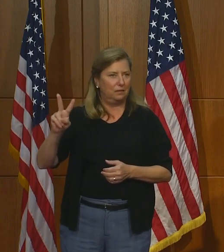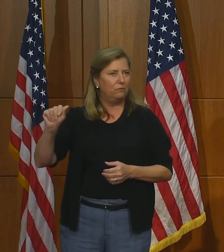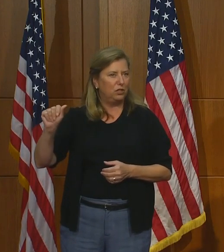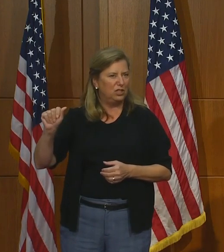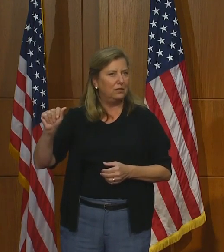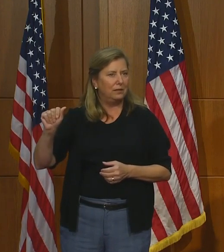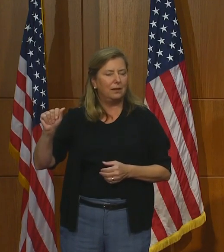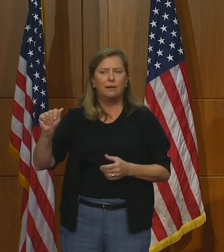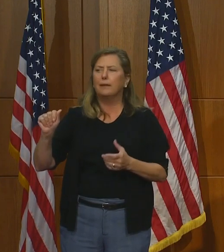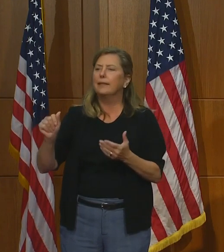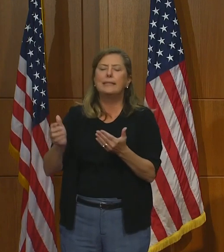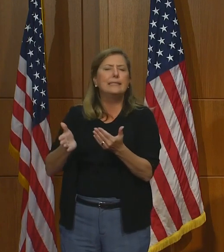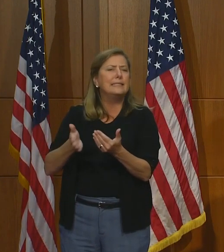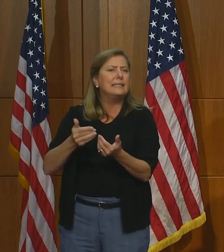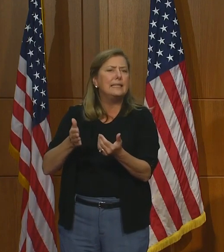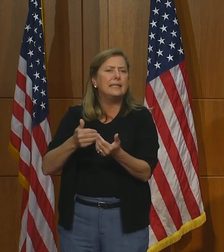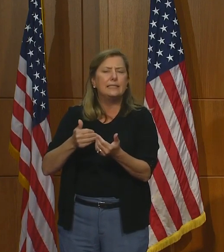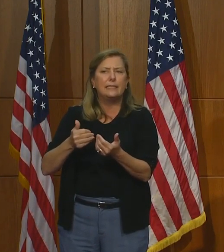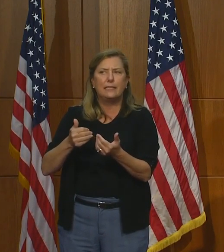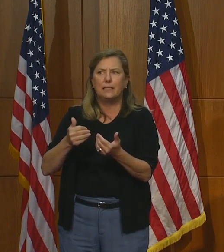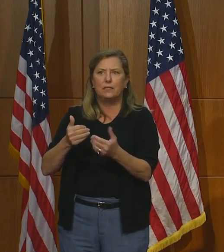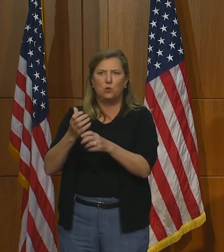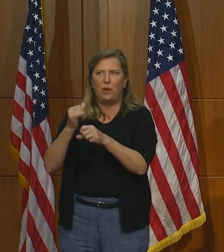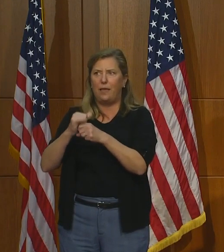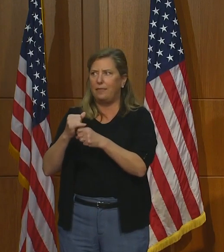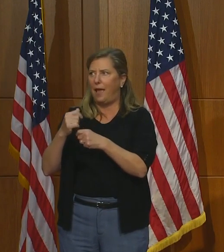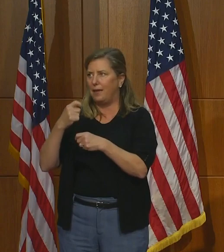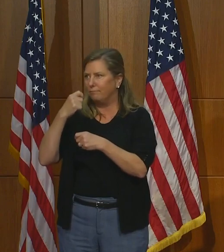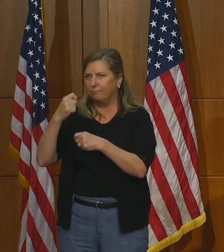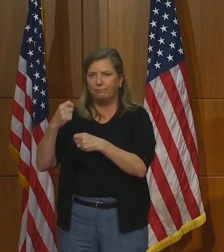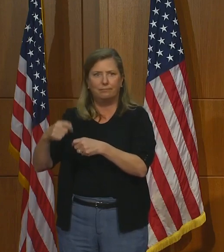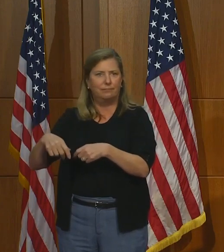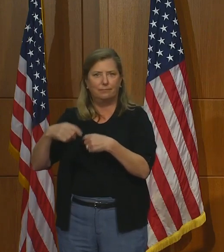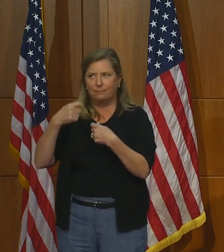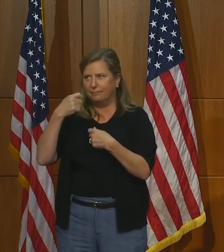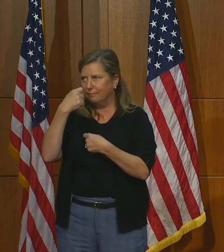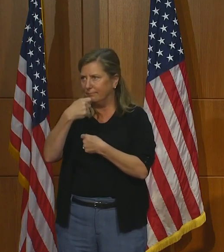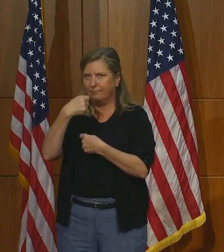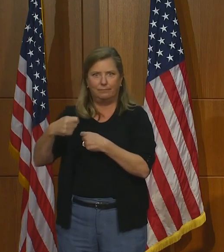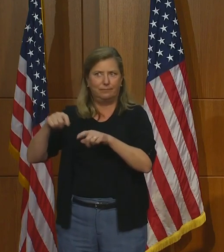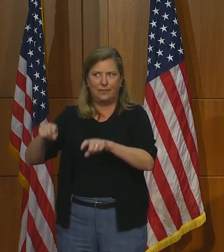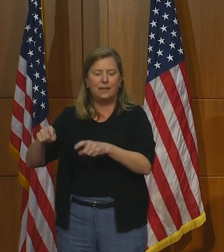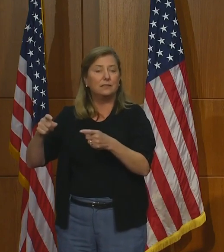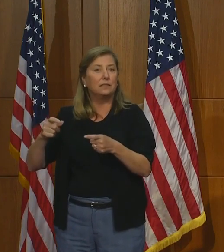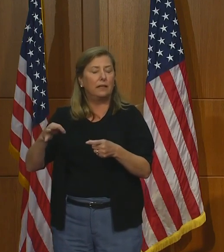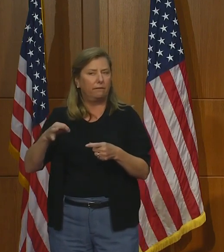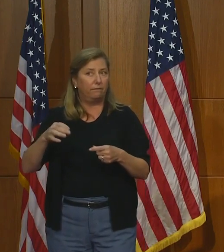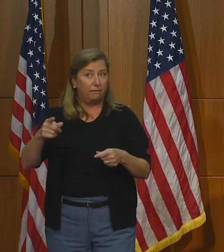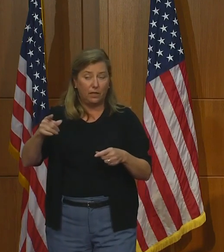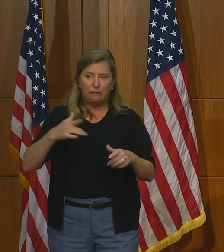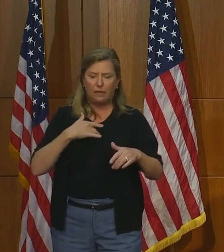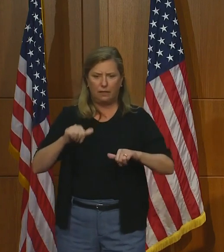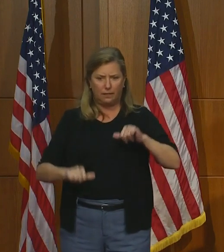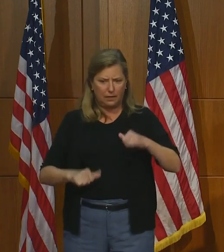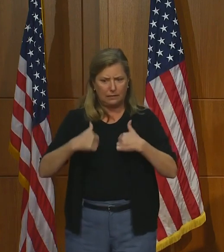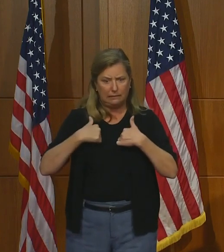ONE OF THE COMMUNITY IN CYPRUS I ANTICIPATE. EIGHT EASY TEST.